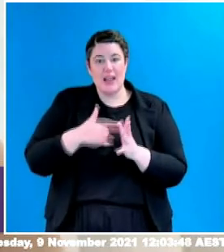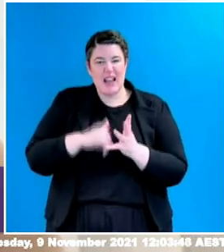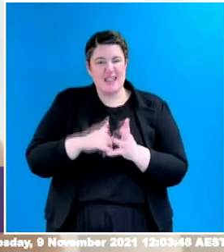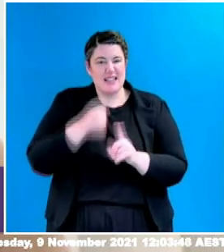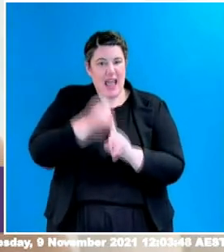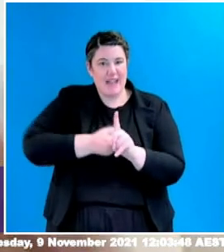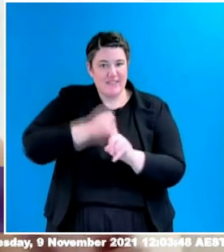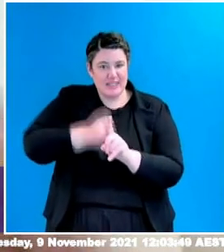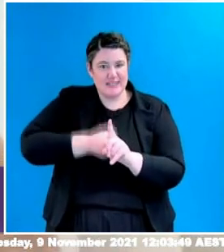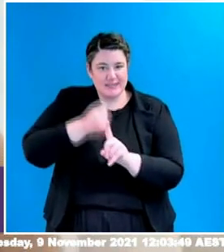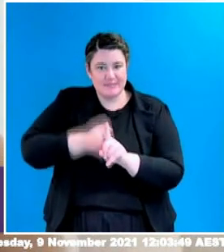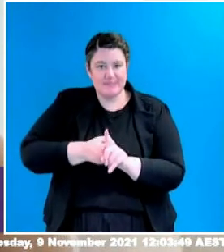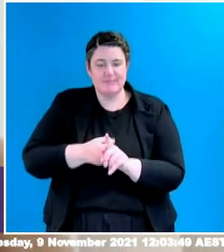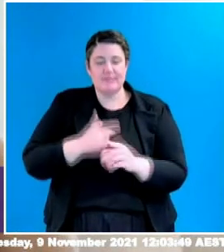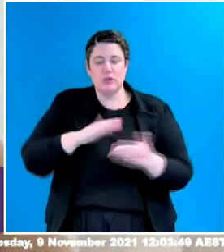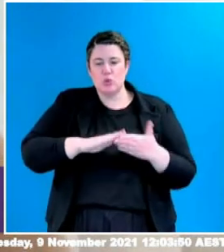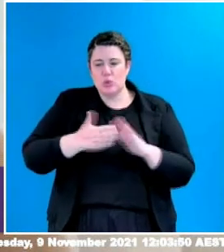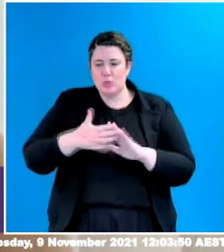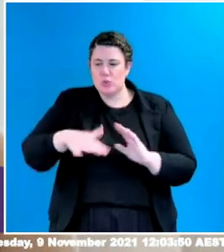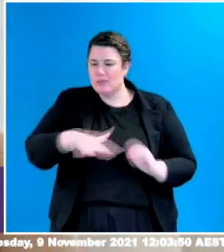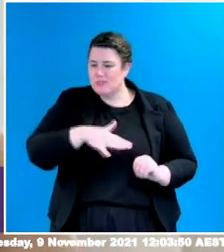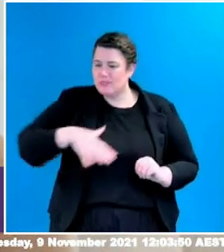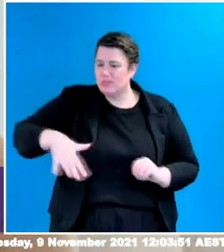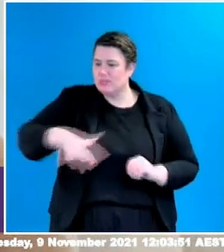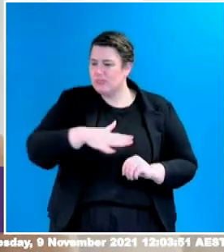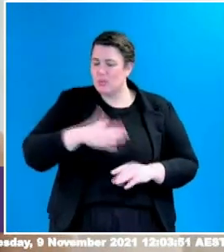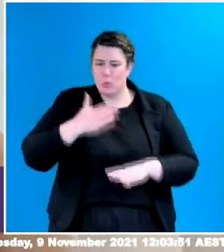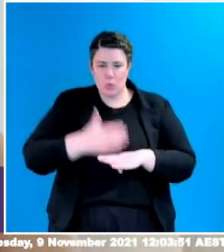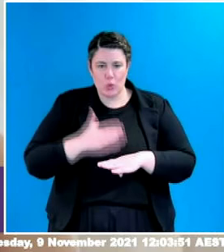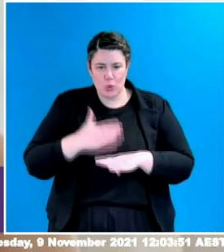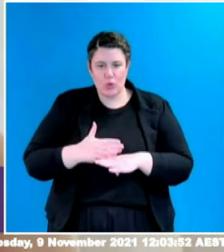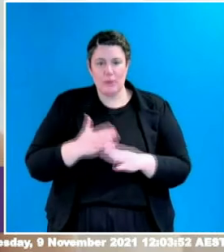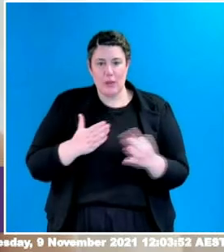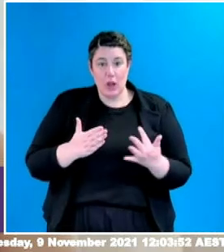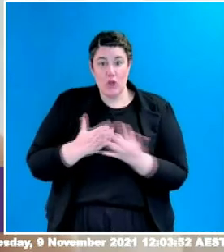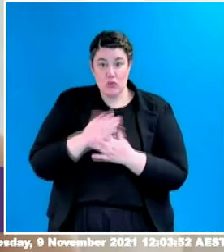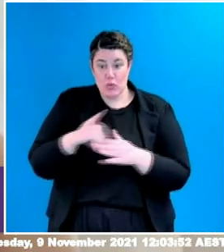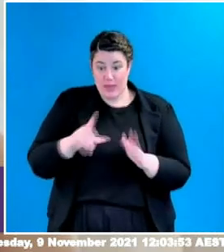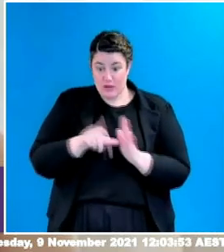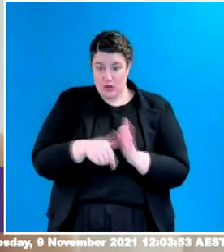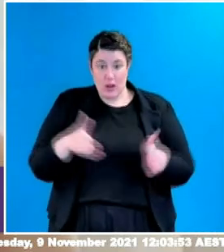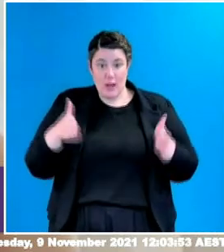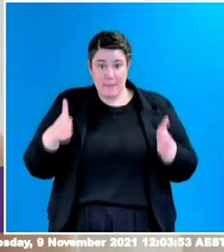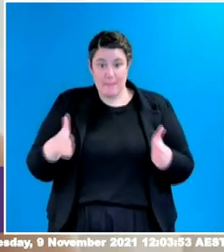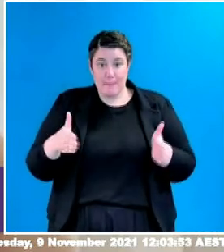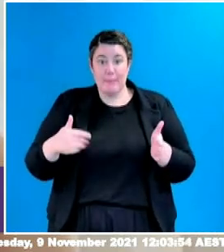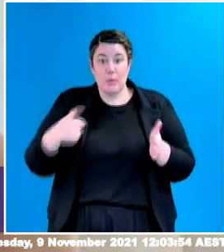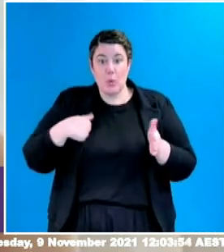I did a lot of work in community sector organisations. But throughout that entire period I also did paid and